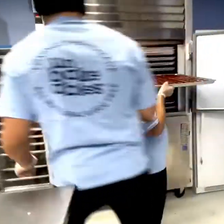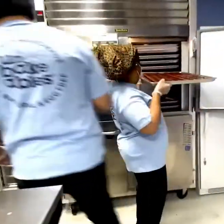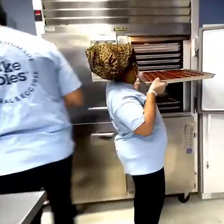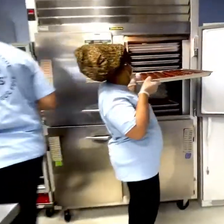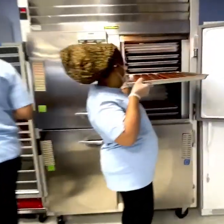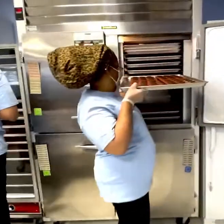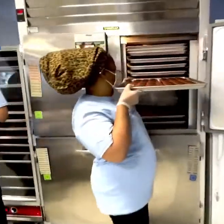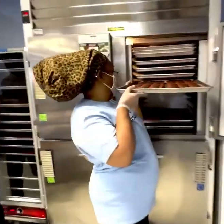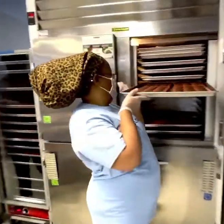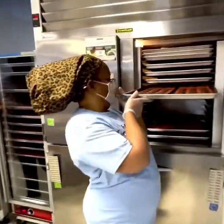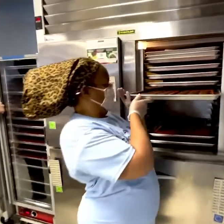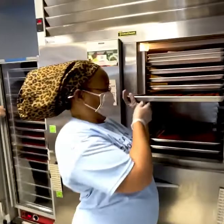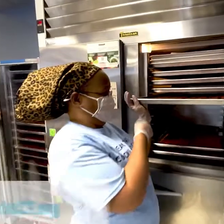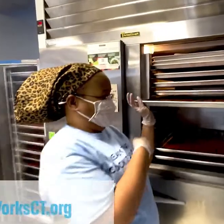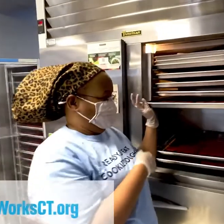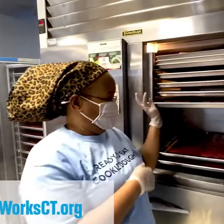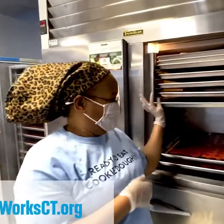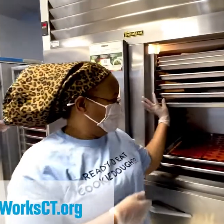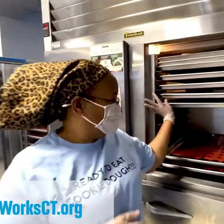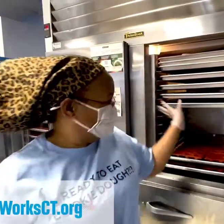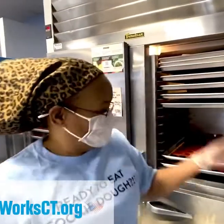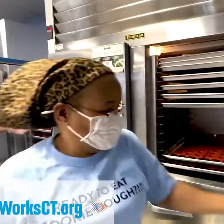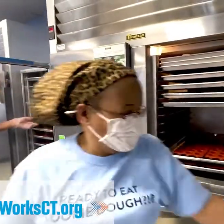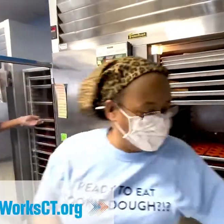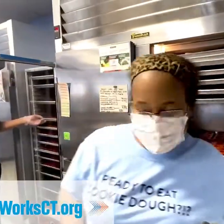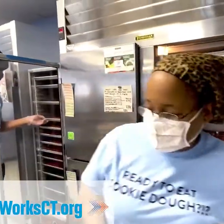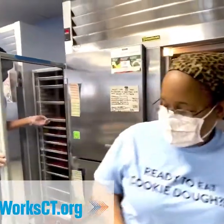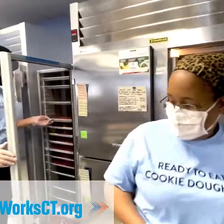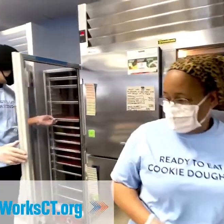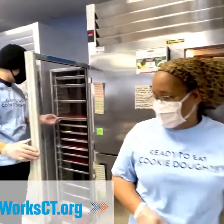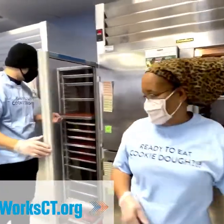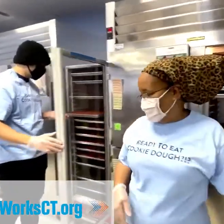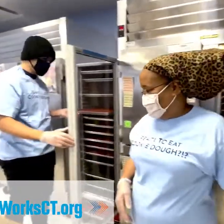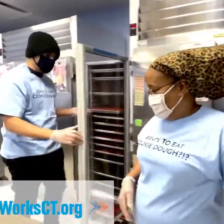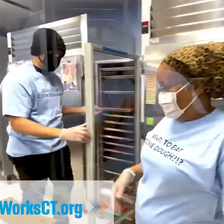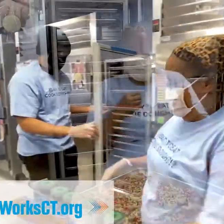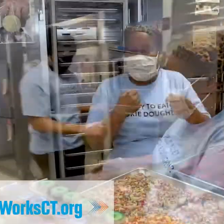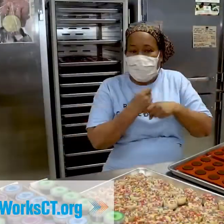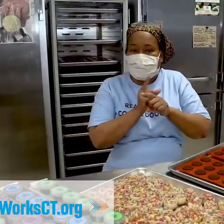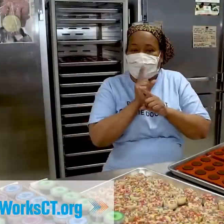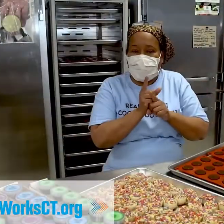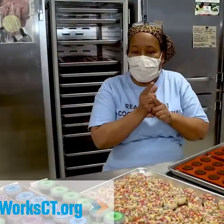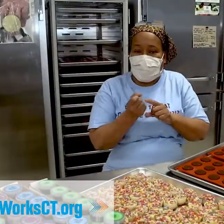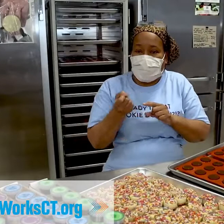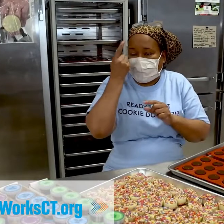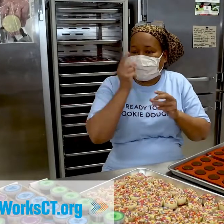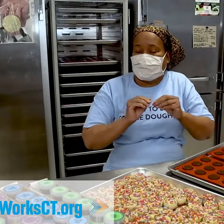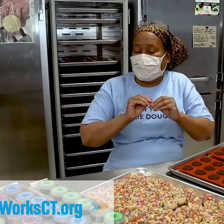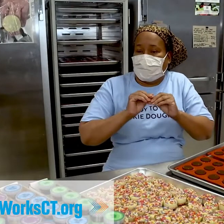BRS gave me a lot of support on the job, communication, access, they made sure that I